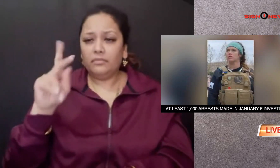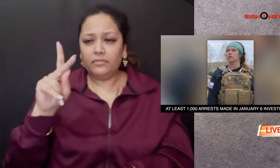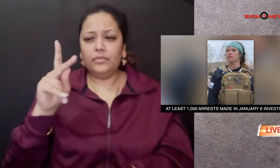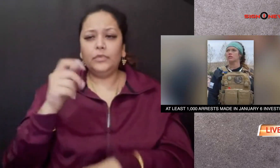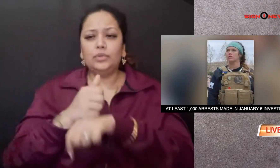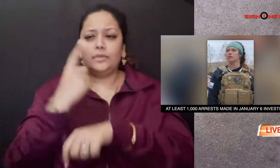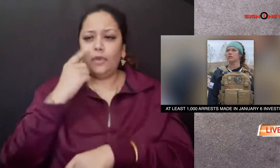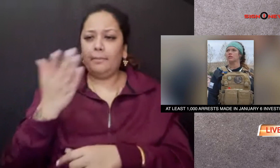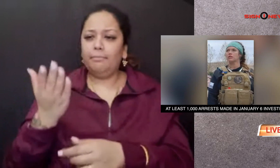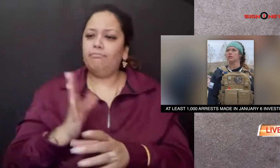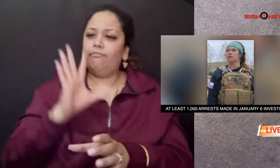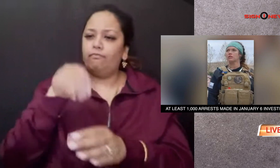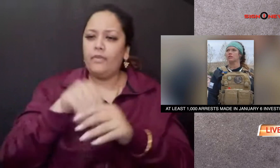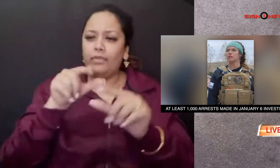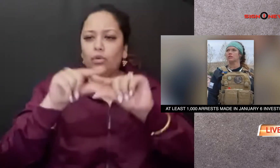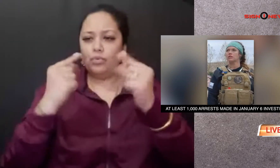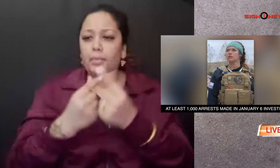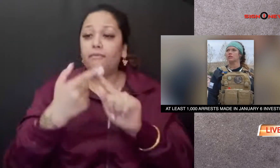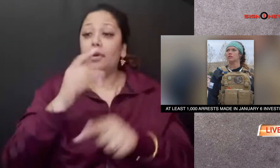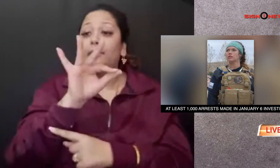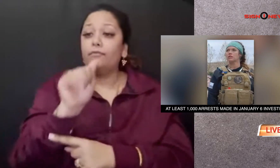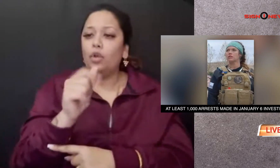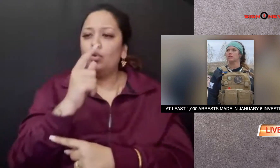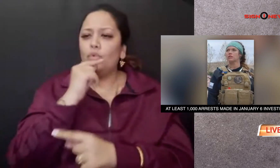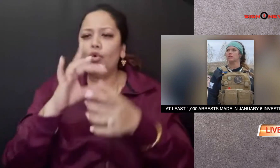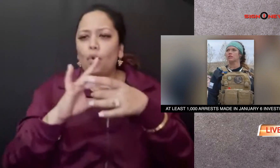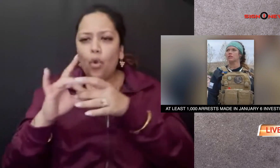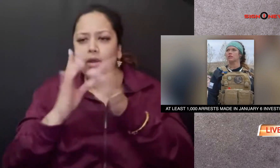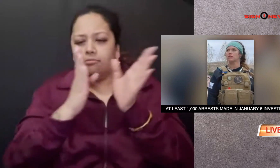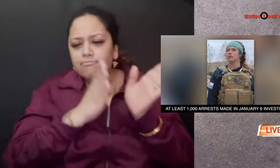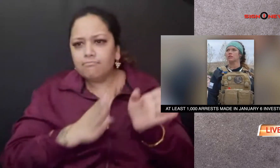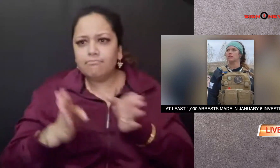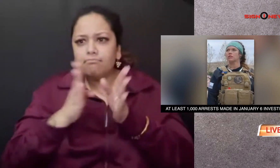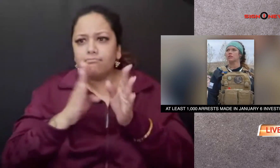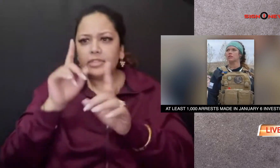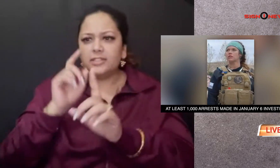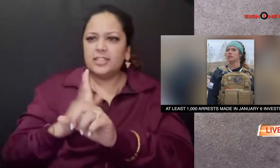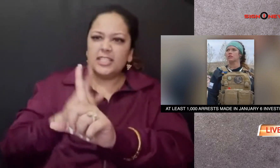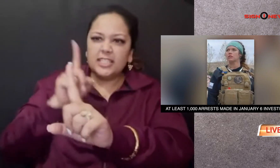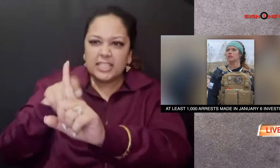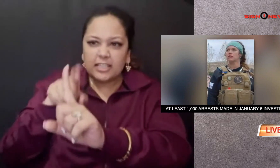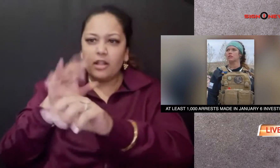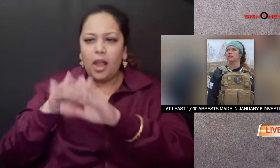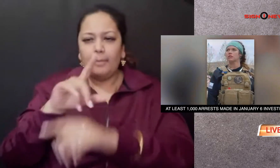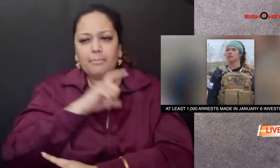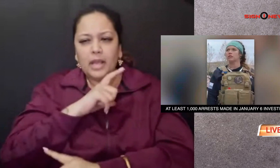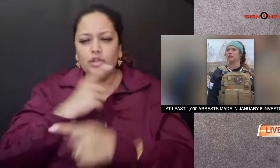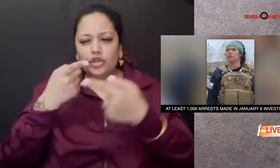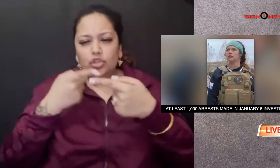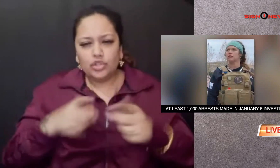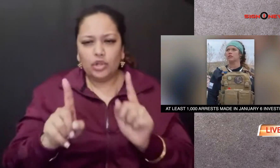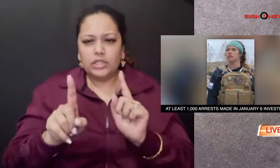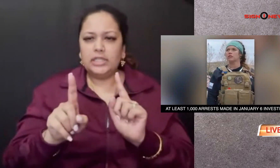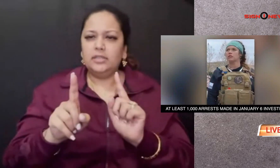Pollock is accused of being part of a group from Florida who coordinated an assault on police during the riots.